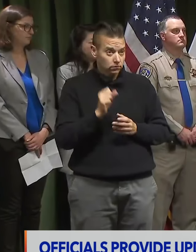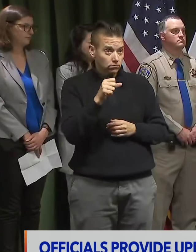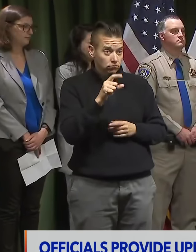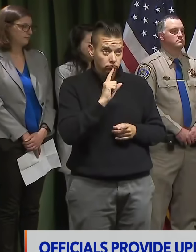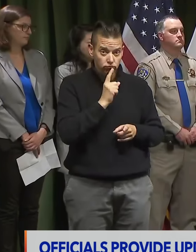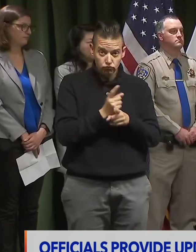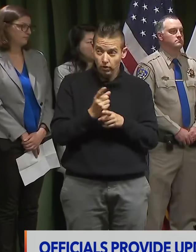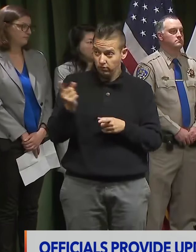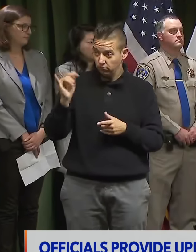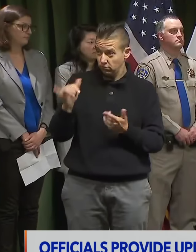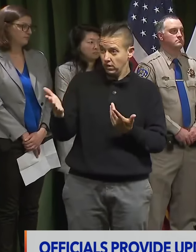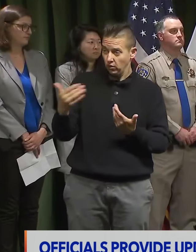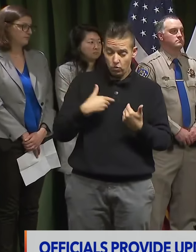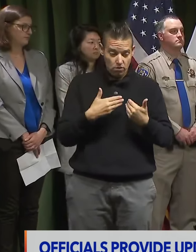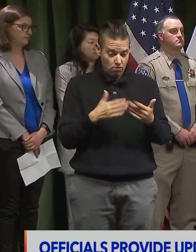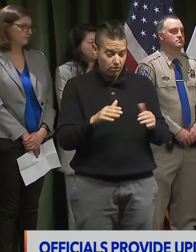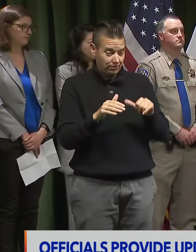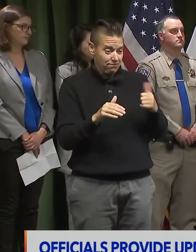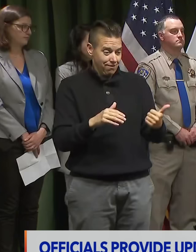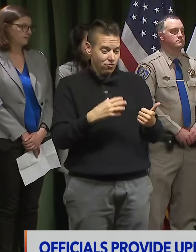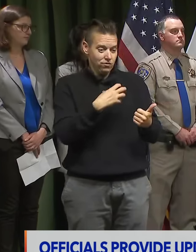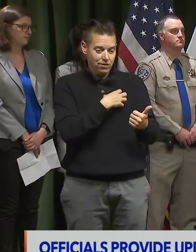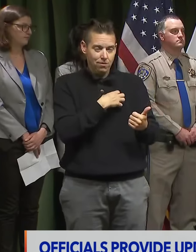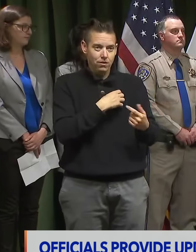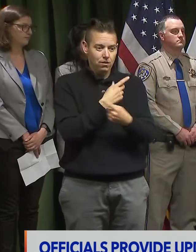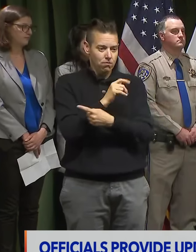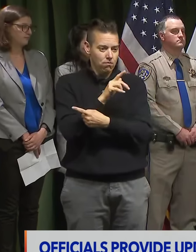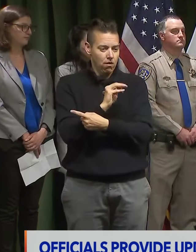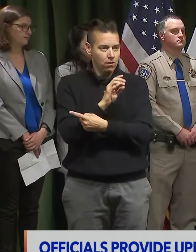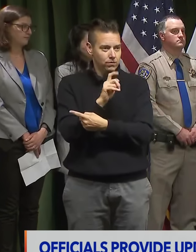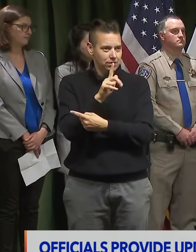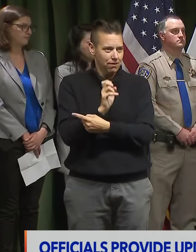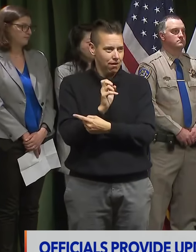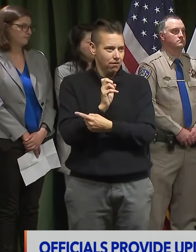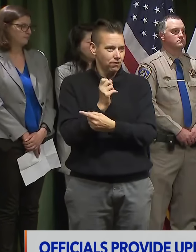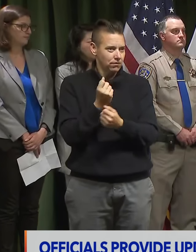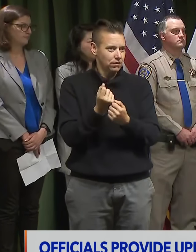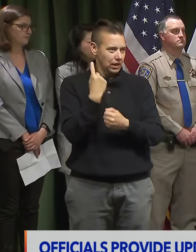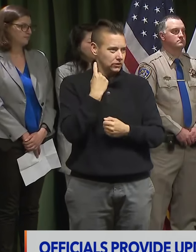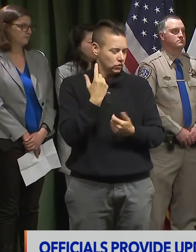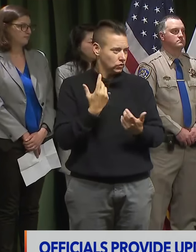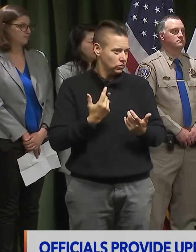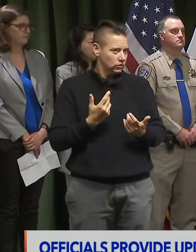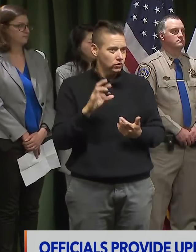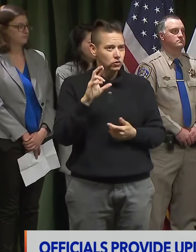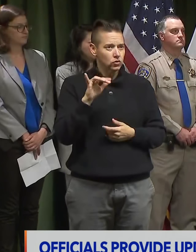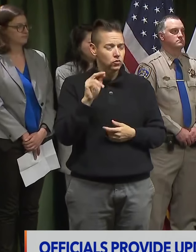GOOD QUESTIONS. AND ARE WE CONCERNED AND MY CONCERN, I'M VERY CONCERNED. BECAUSE YOU DID YOU JUST PICKED UP ON THE